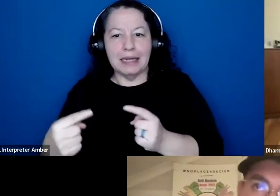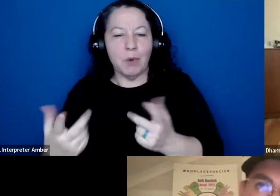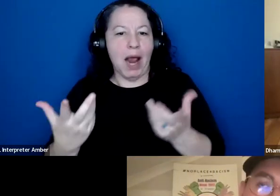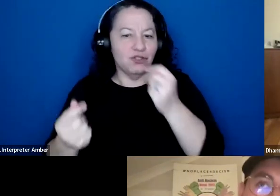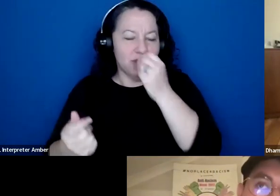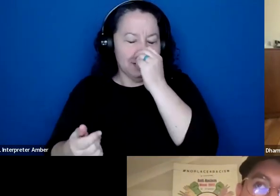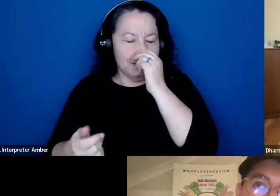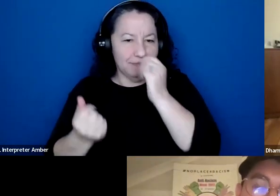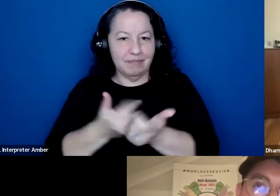And so